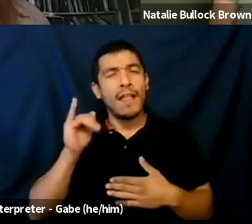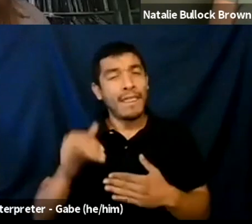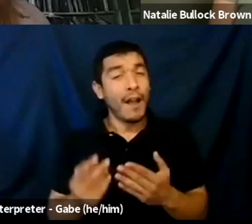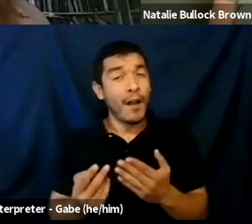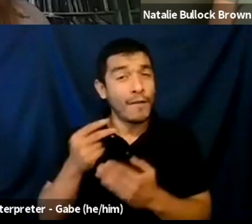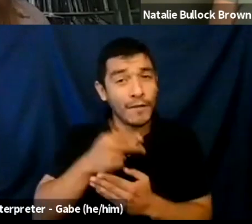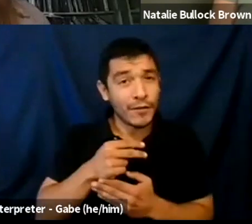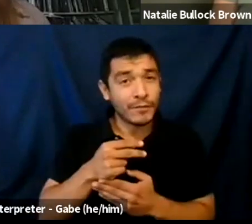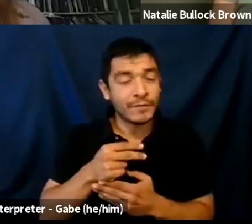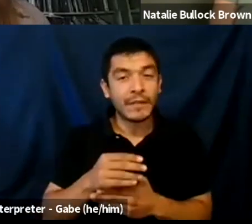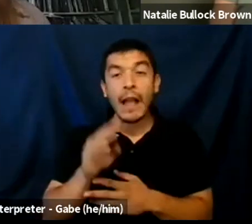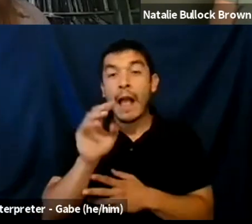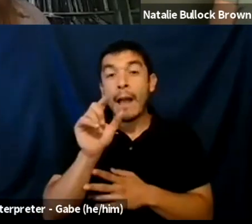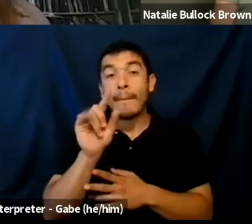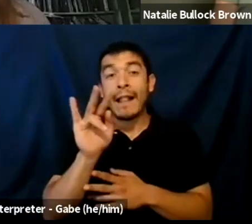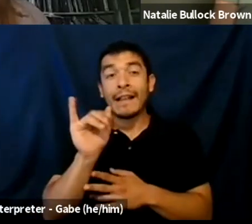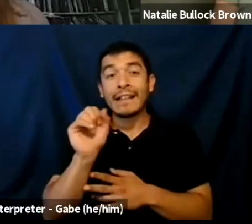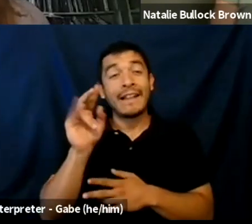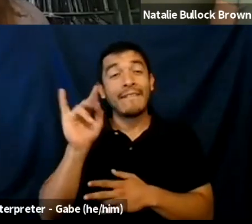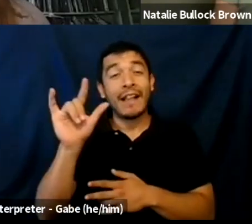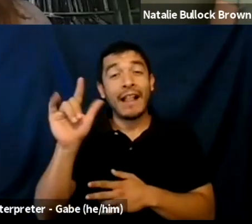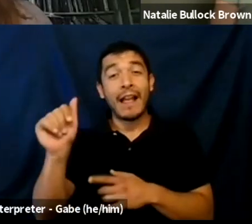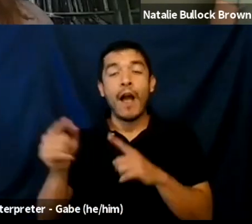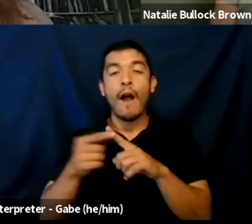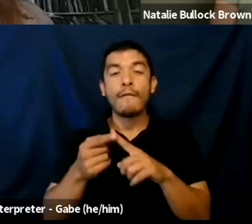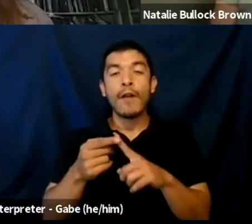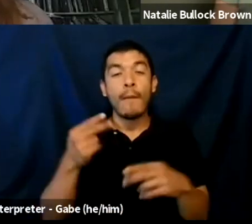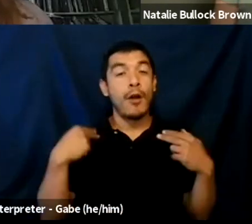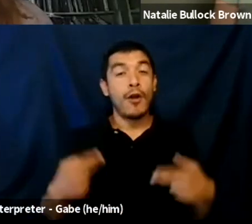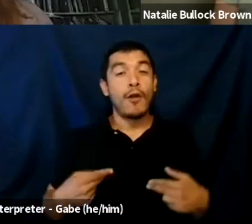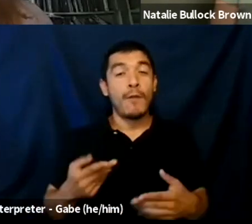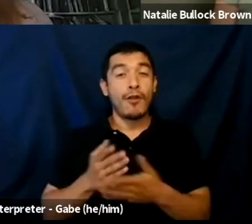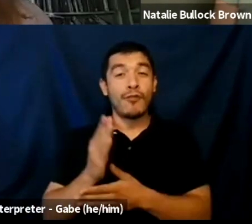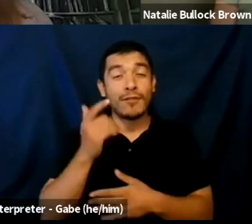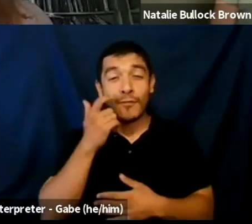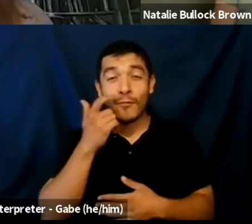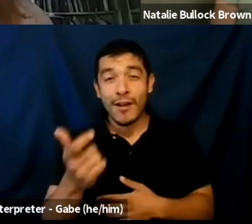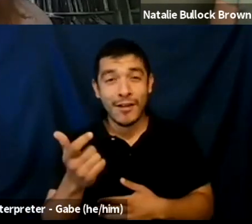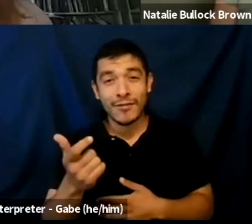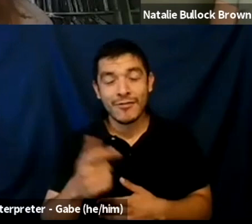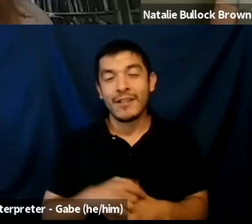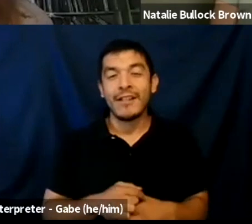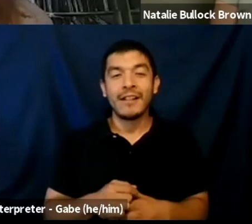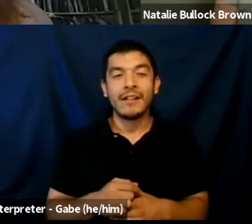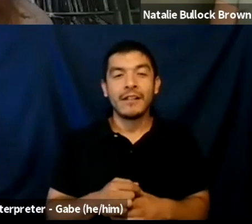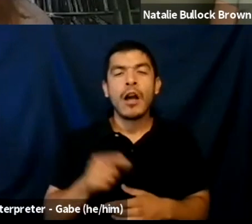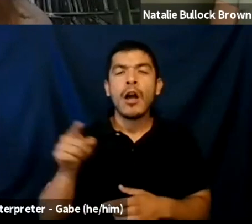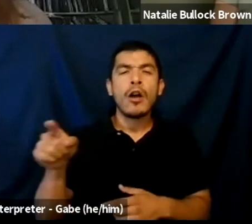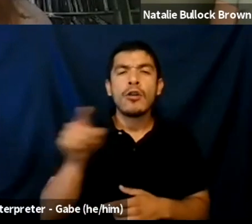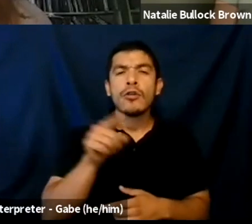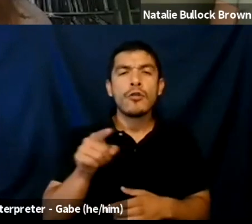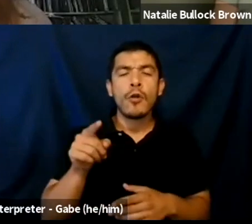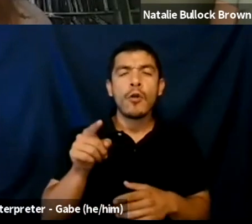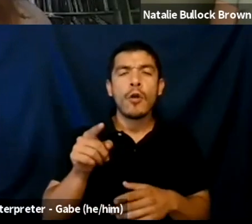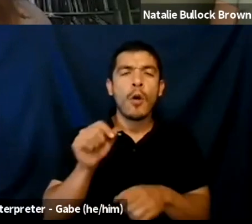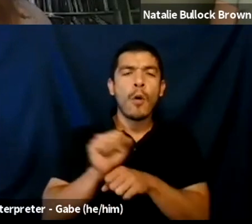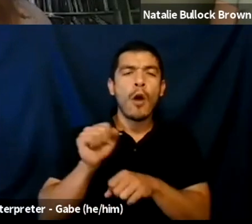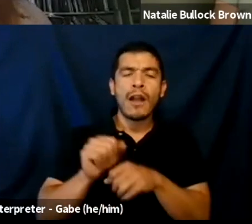Belkis Wille from Human Rights Watch, you exist in both at the intersection